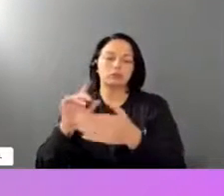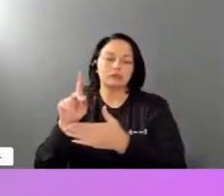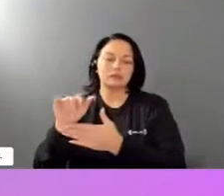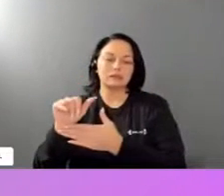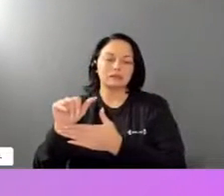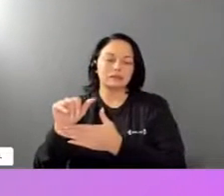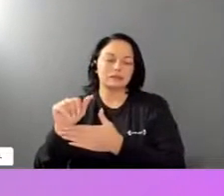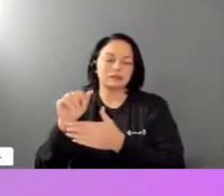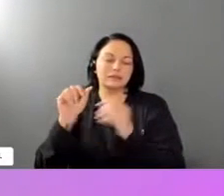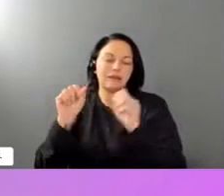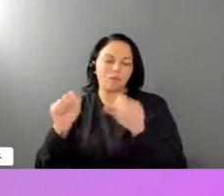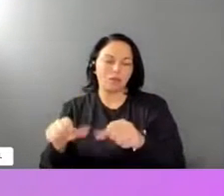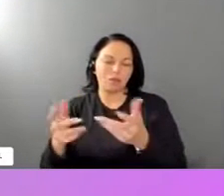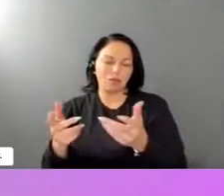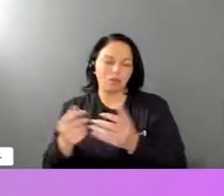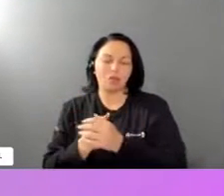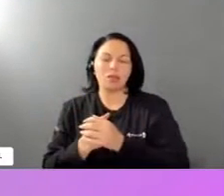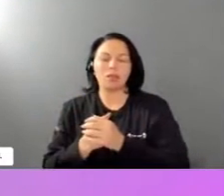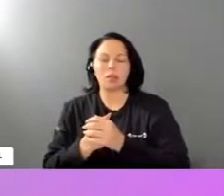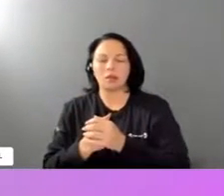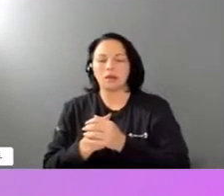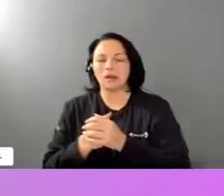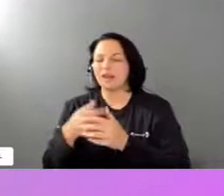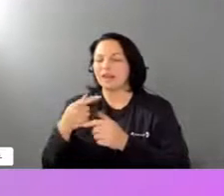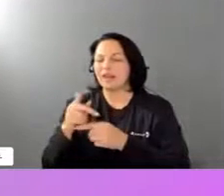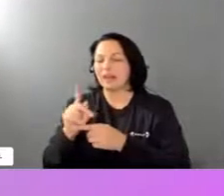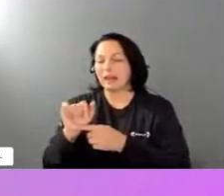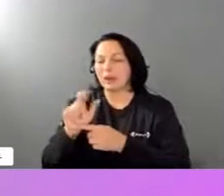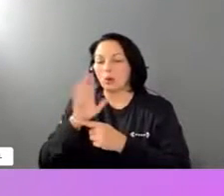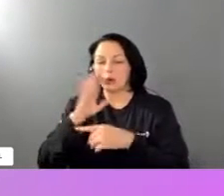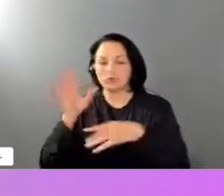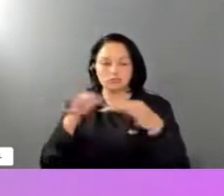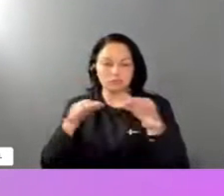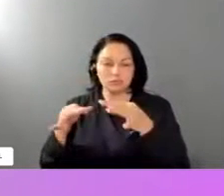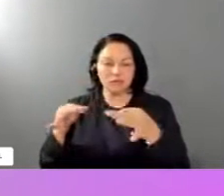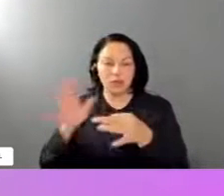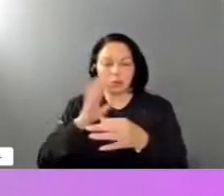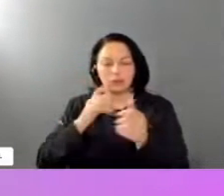accessible as to follow this specific pattern. We do not